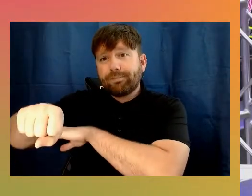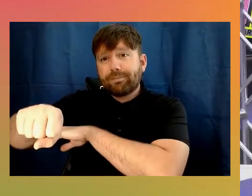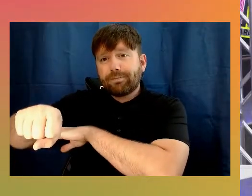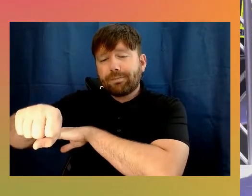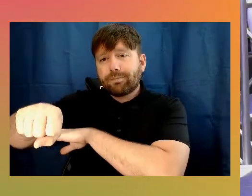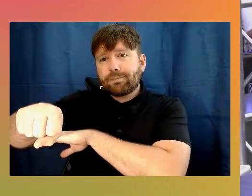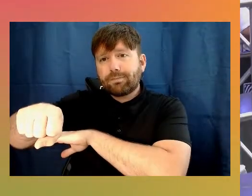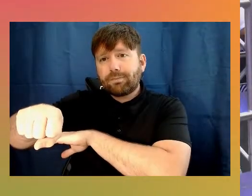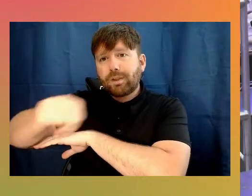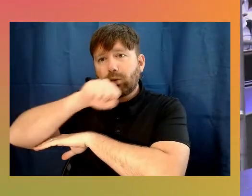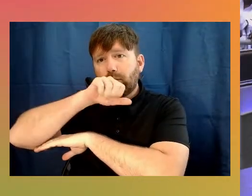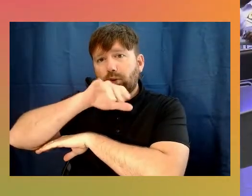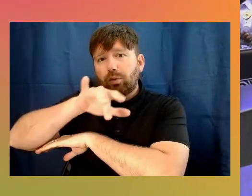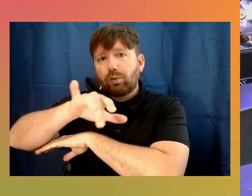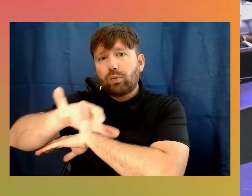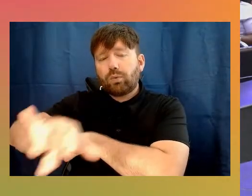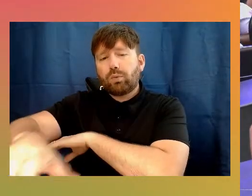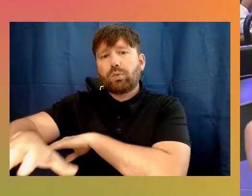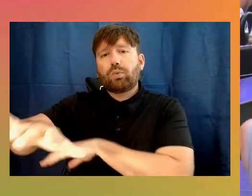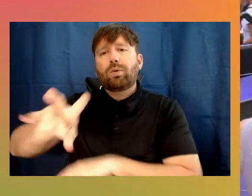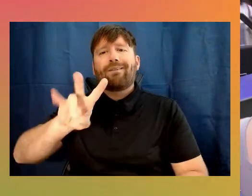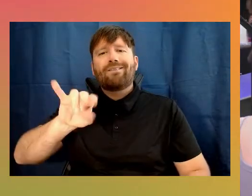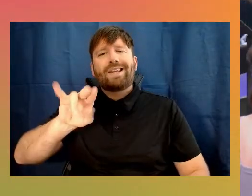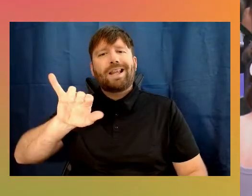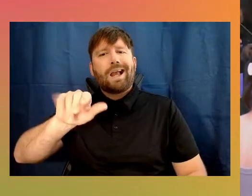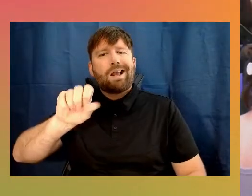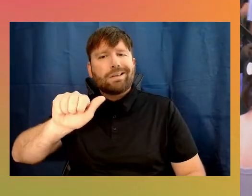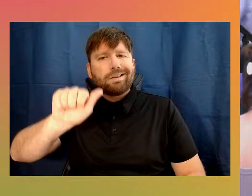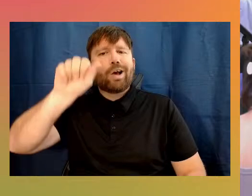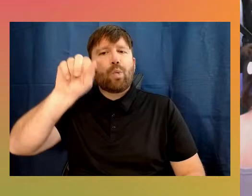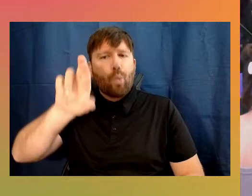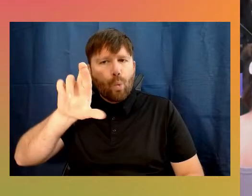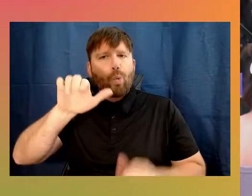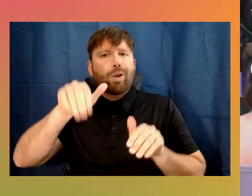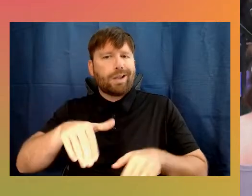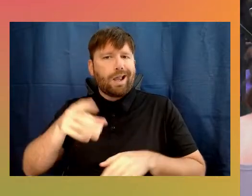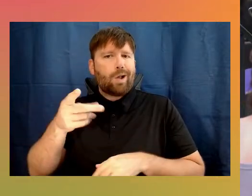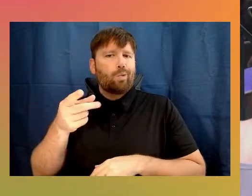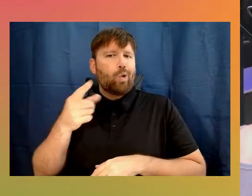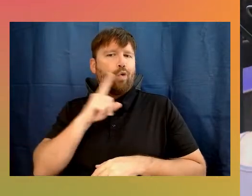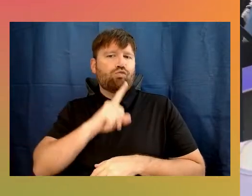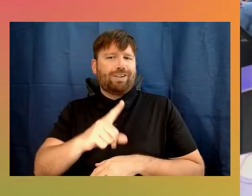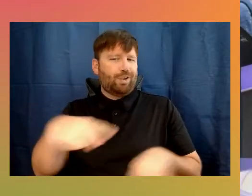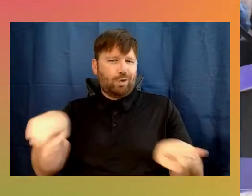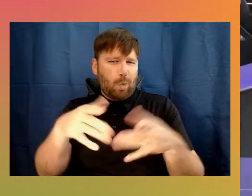GO. INHALE, FLAT BACK, LENGTHEN.